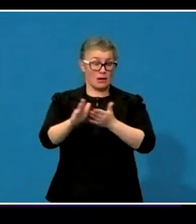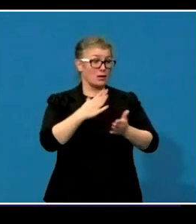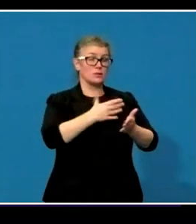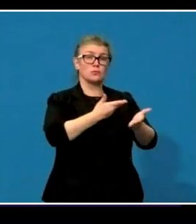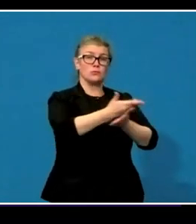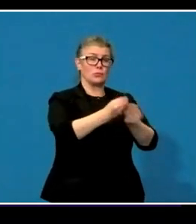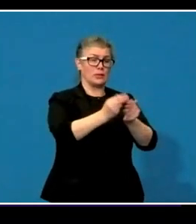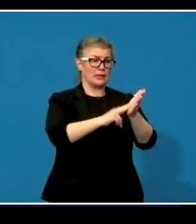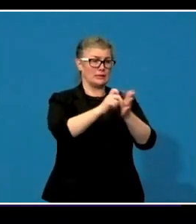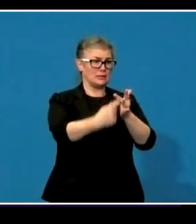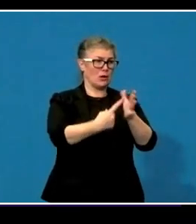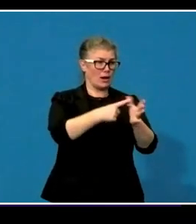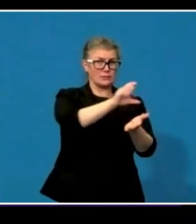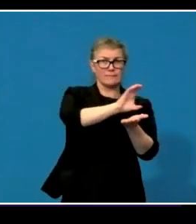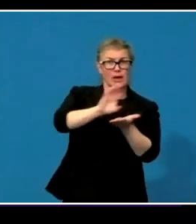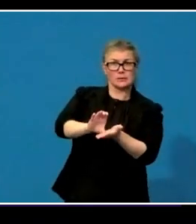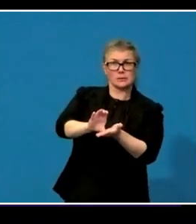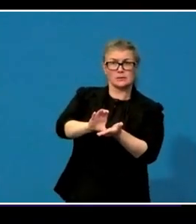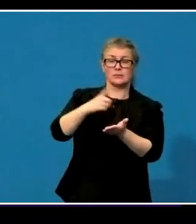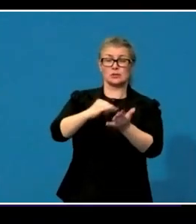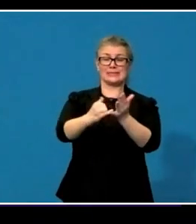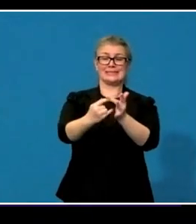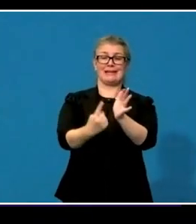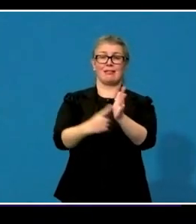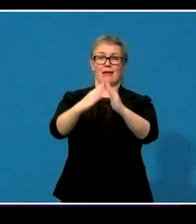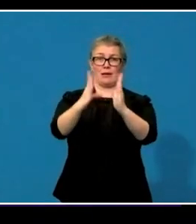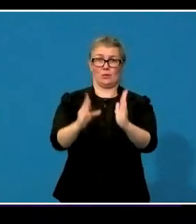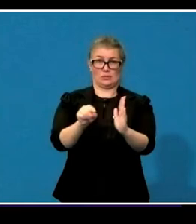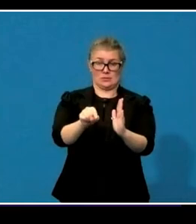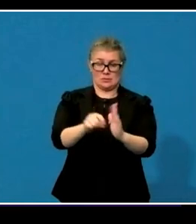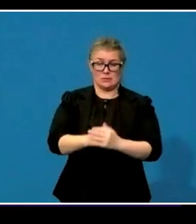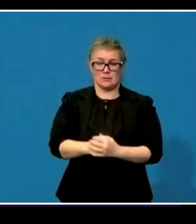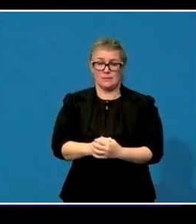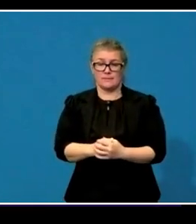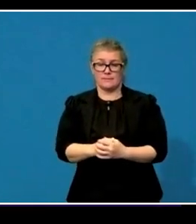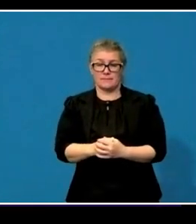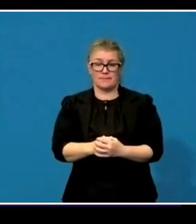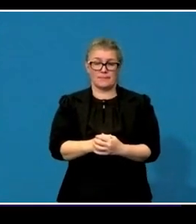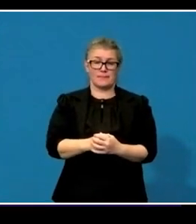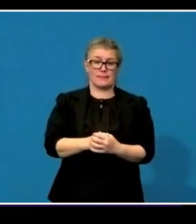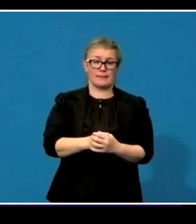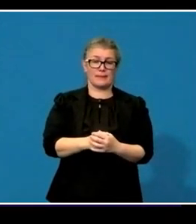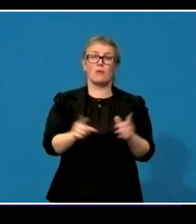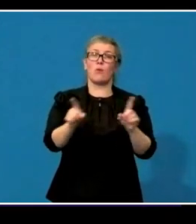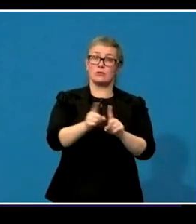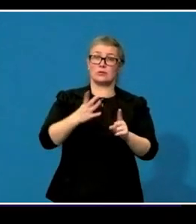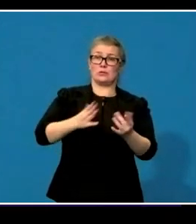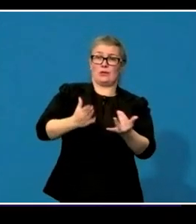from a point of SIL and from a point of being able to gain access to the services that he did - that he needed.